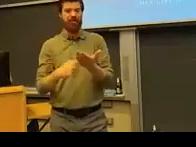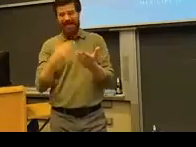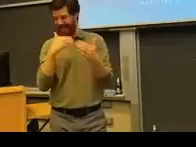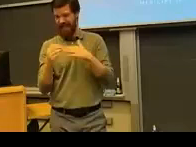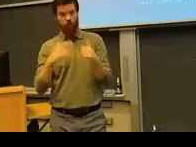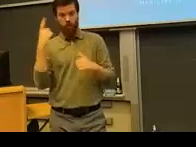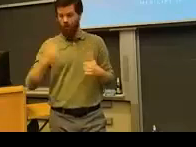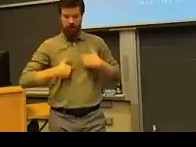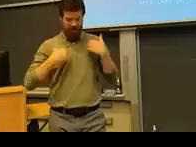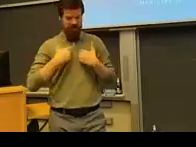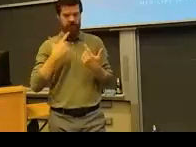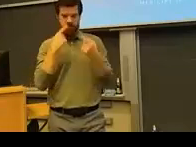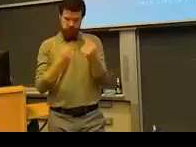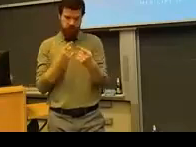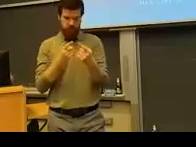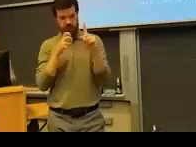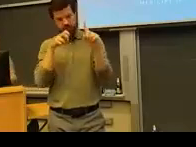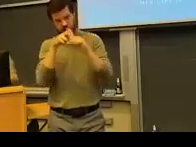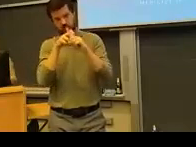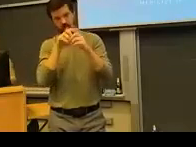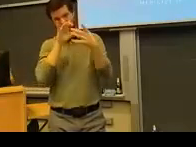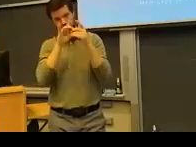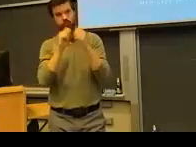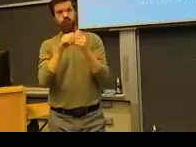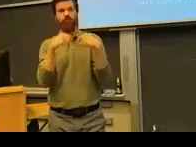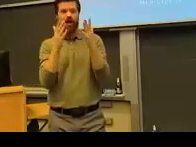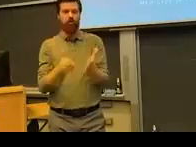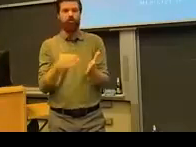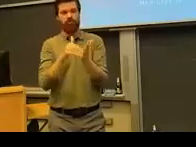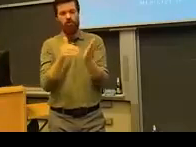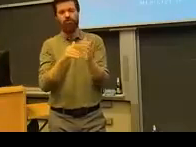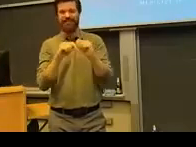struggled with connecting with providers and um the teams that they meet here in the hospital so